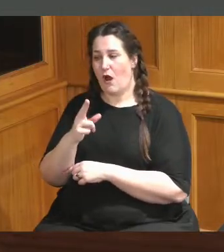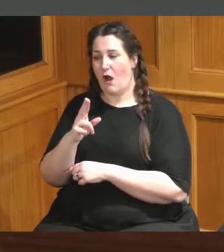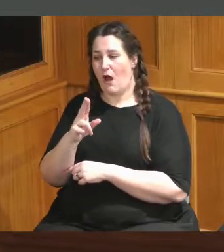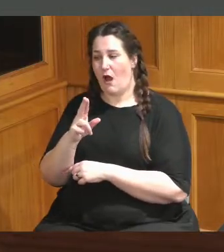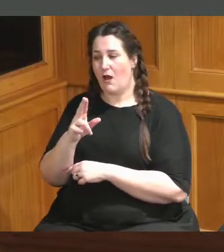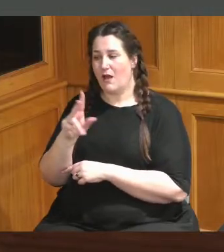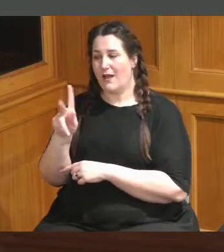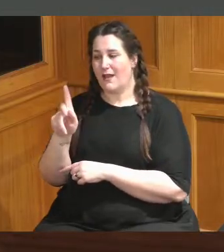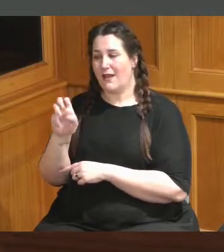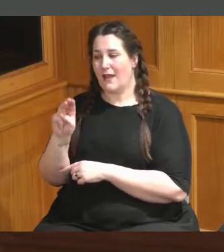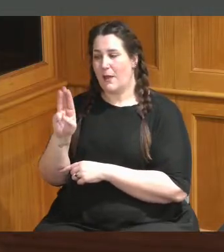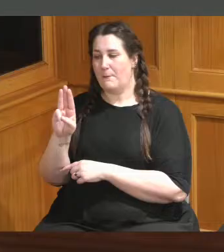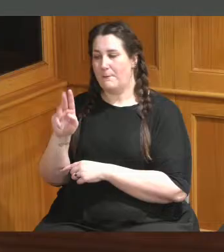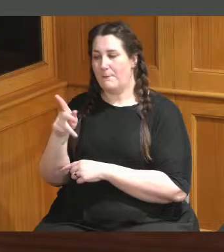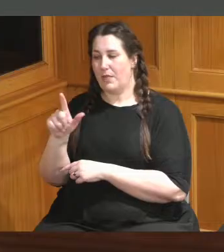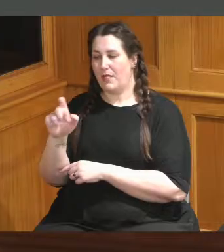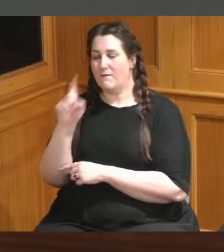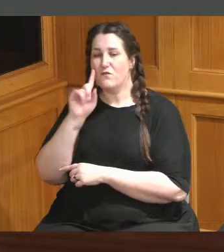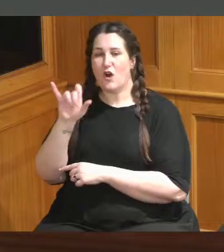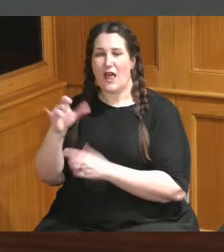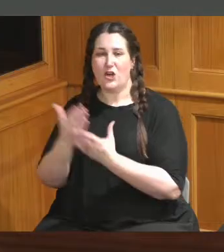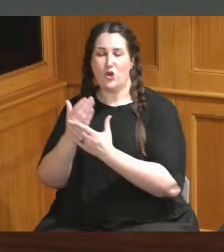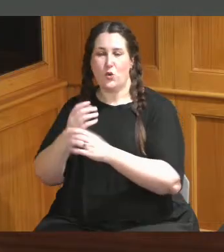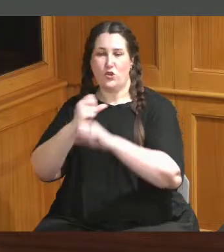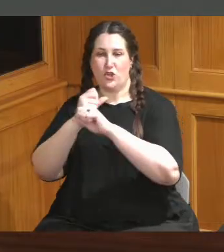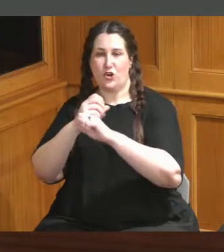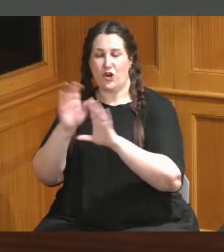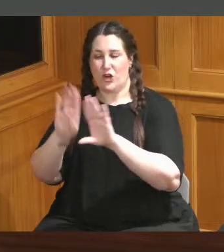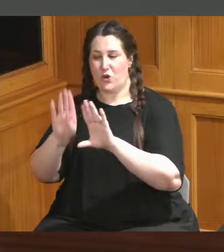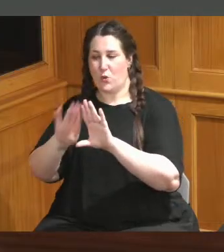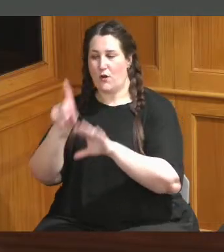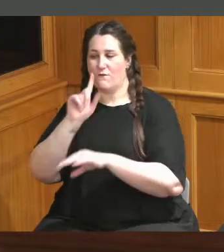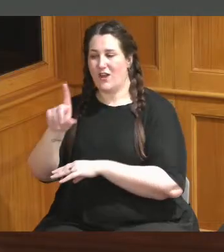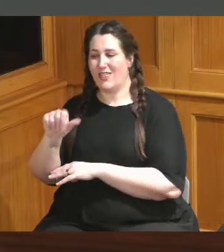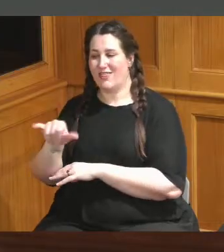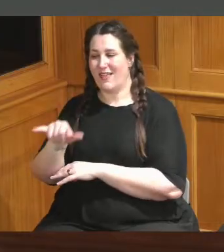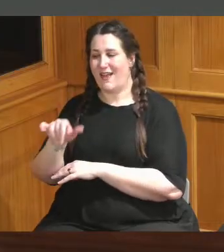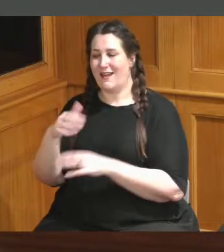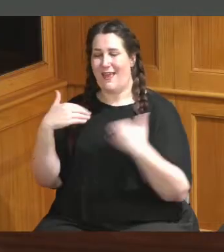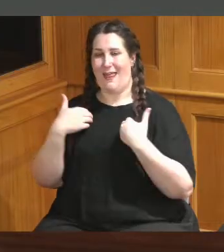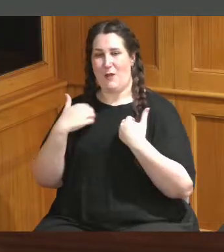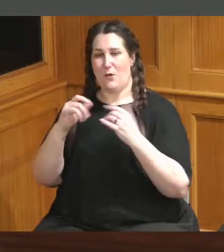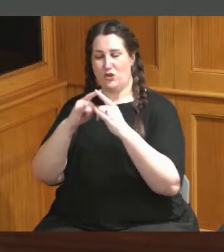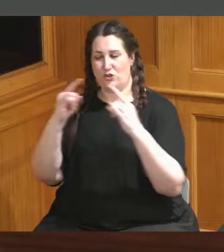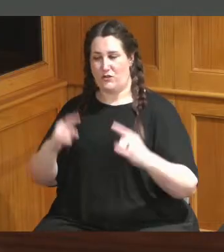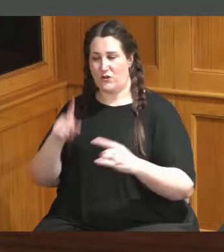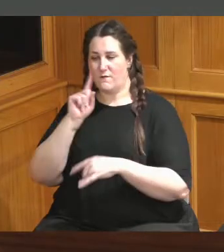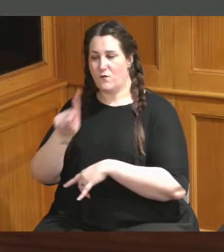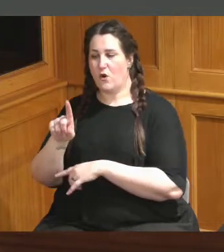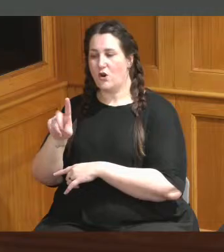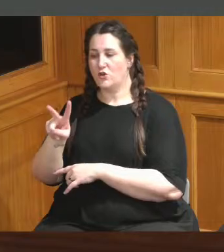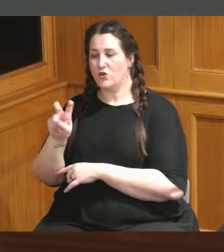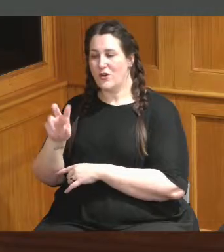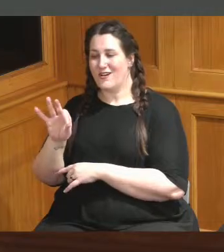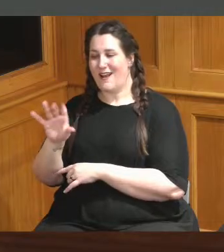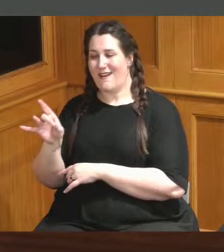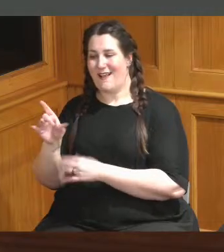for a new security door access controls at the Dane animal shelter for $298,840.